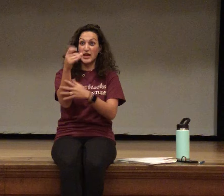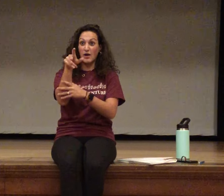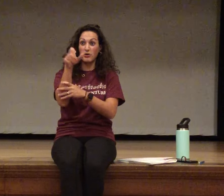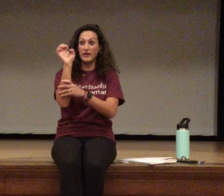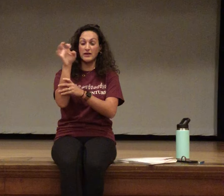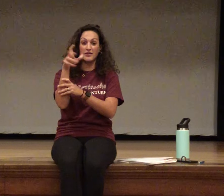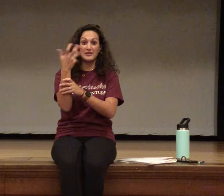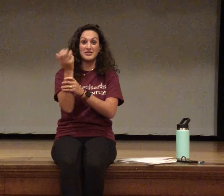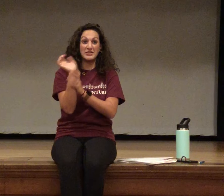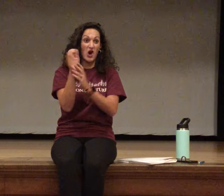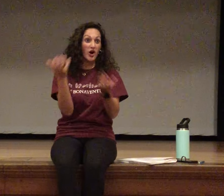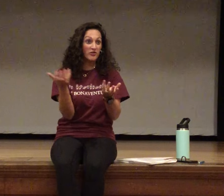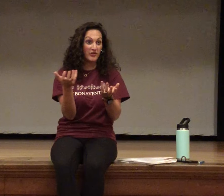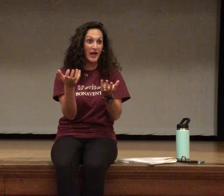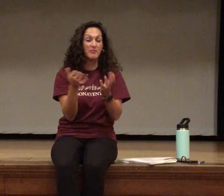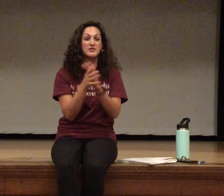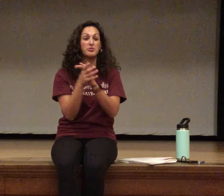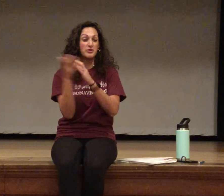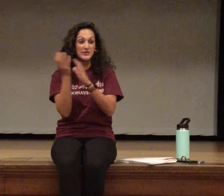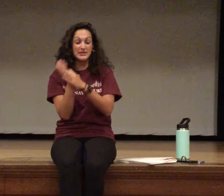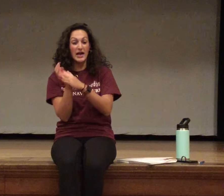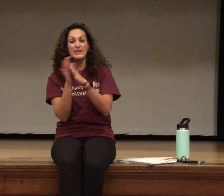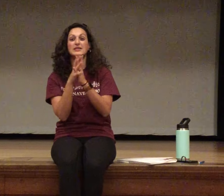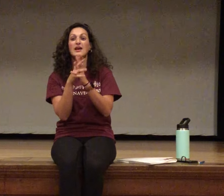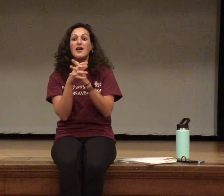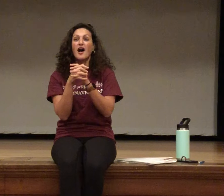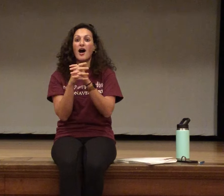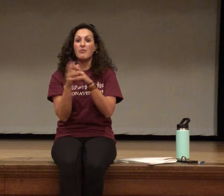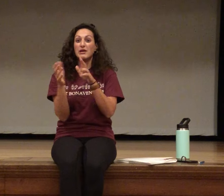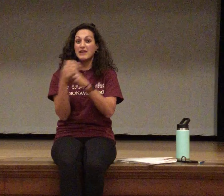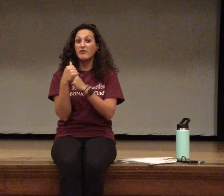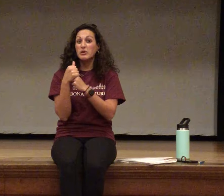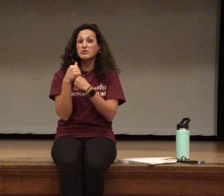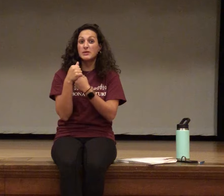it's just awkward they it's hard for them to produce the signs um and deaf people